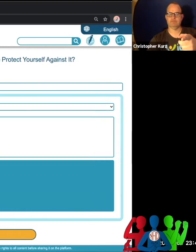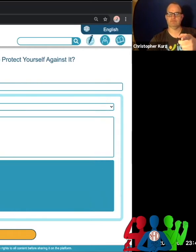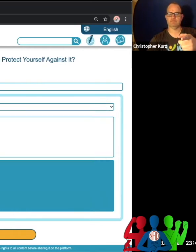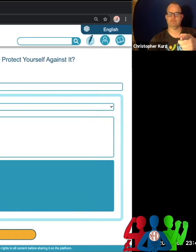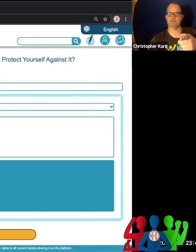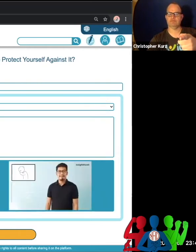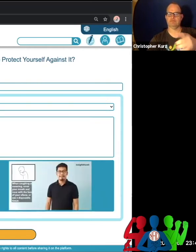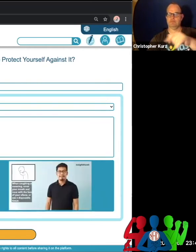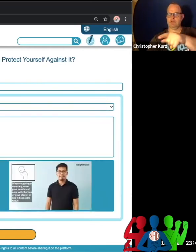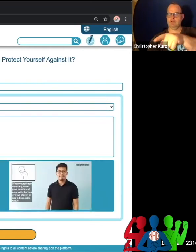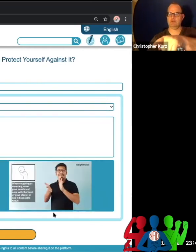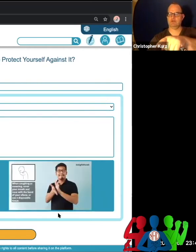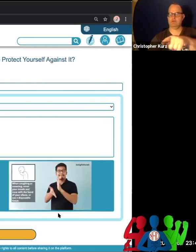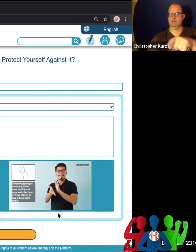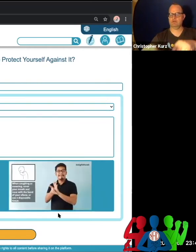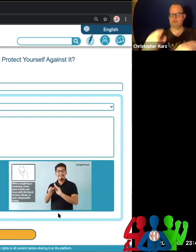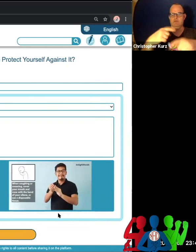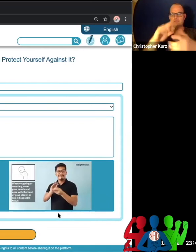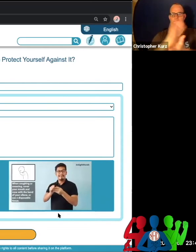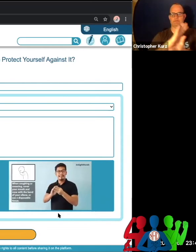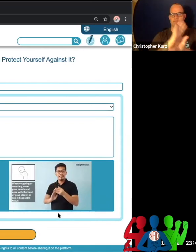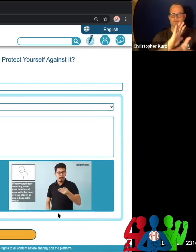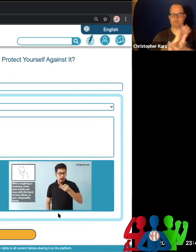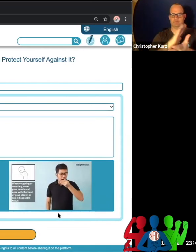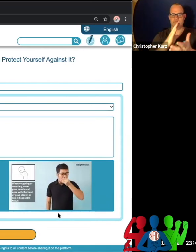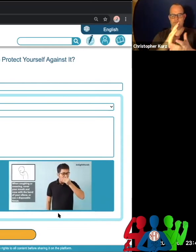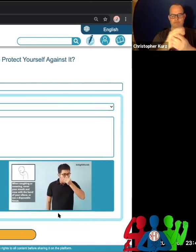I'll select "tissue" for this example.